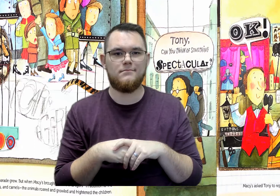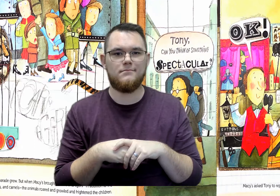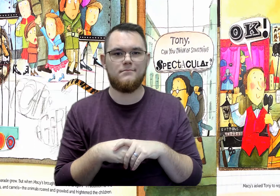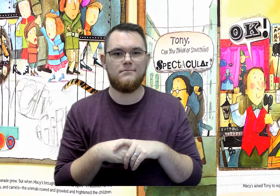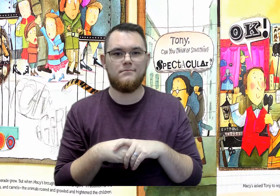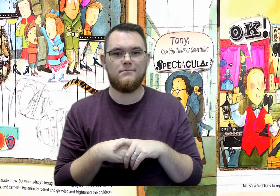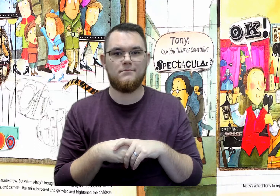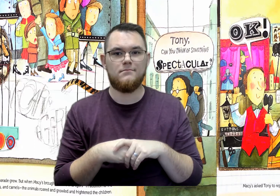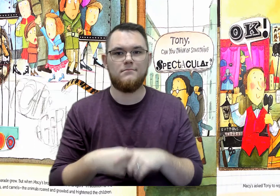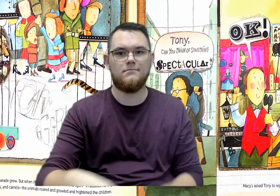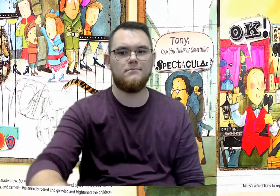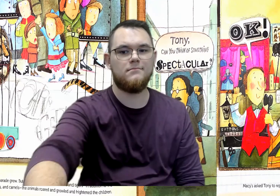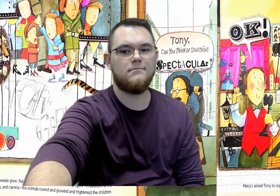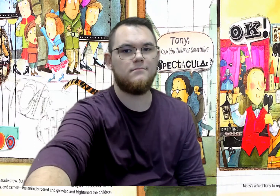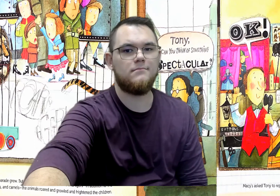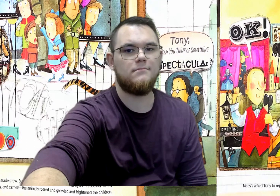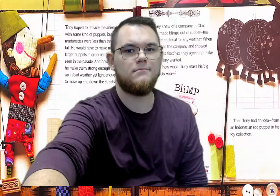Each year the parade grew.